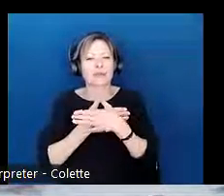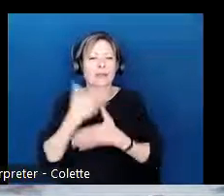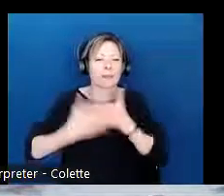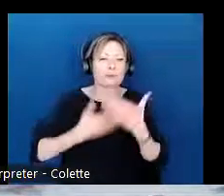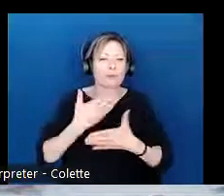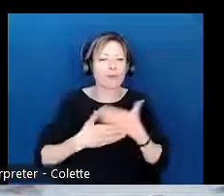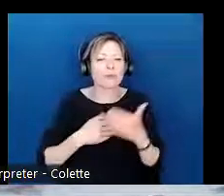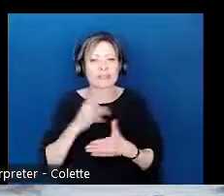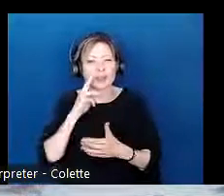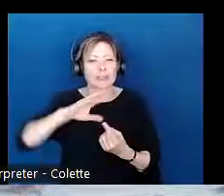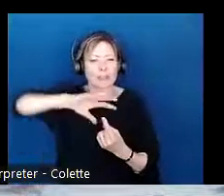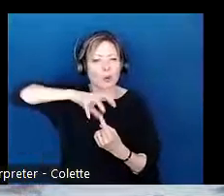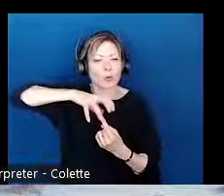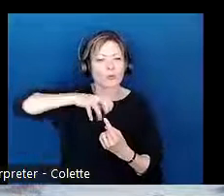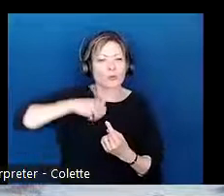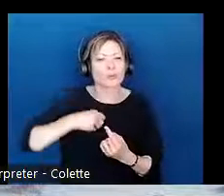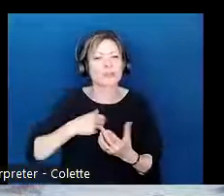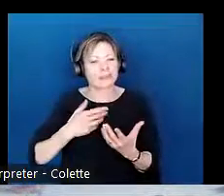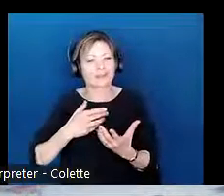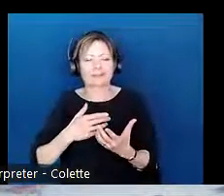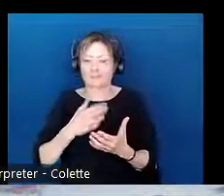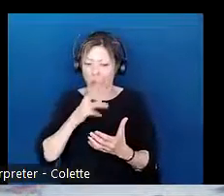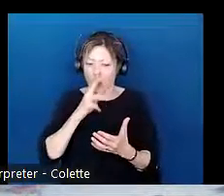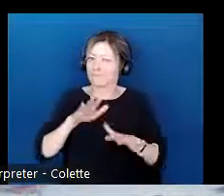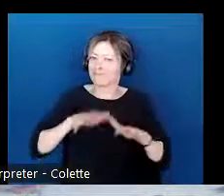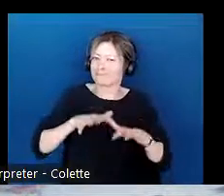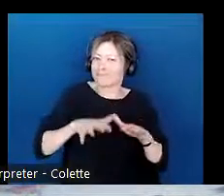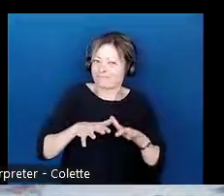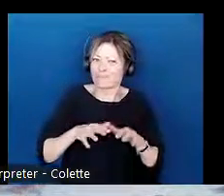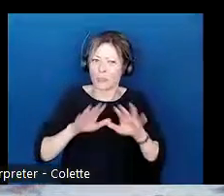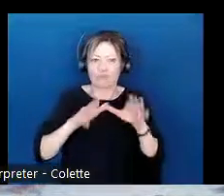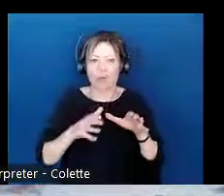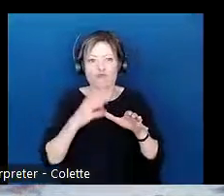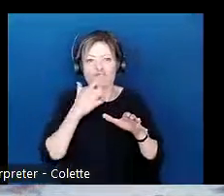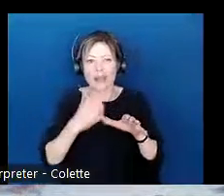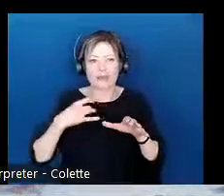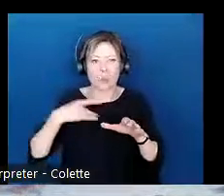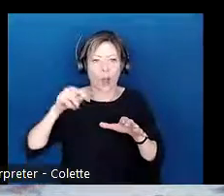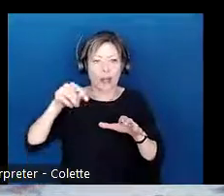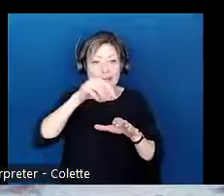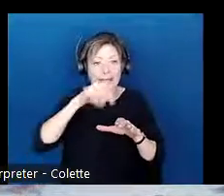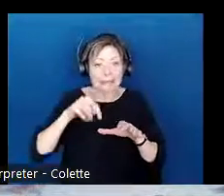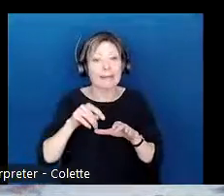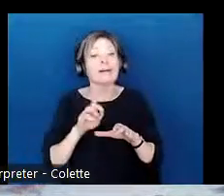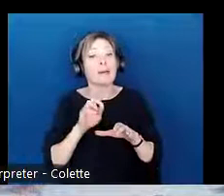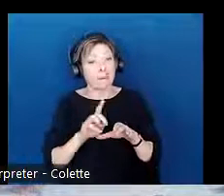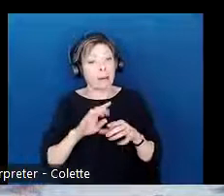associate with myths and things. But it's actually one of up to 15 000 species of fungi which can be